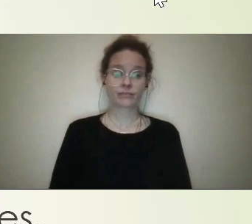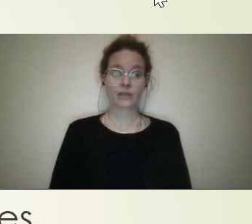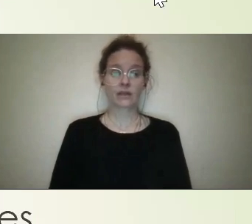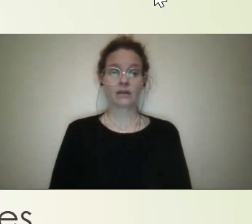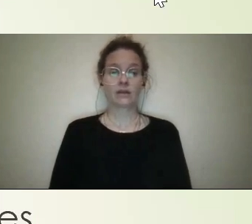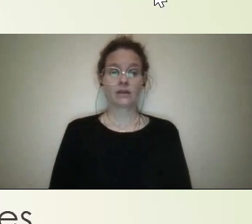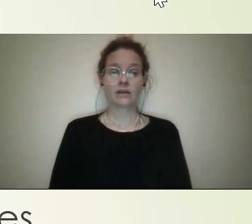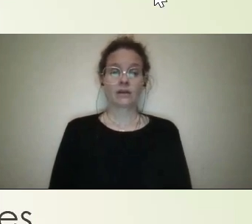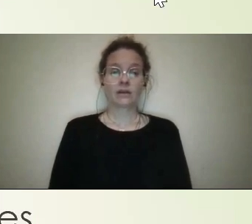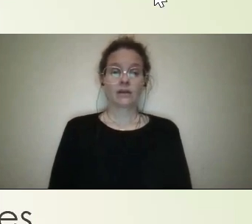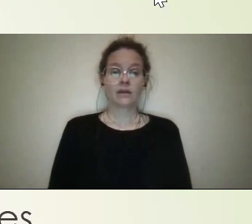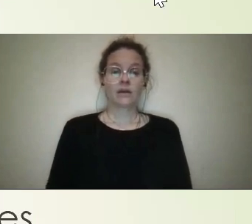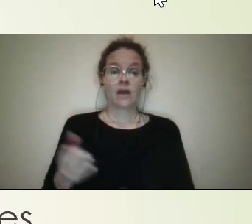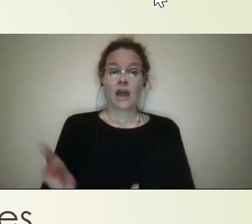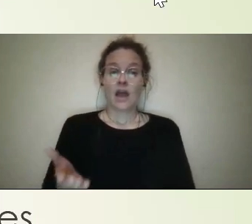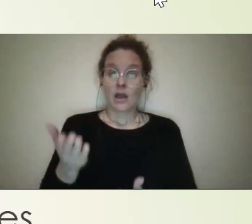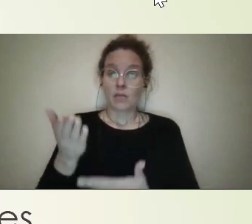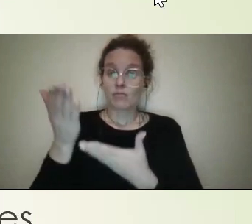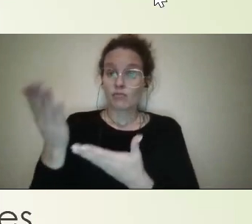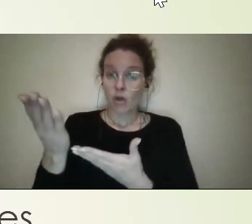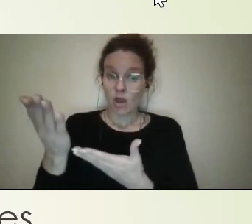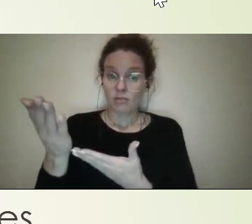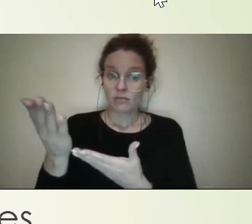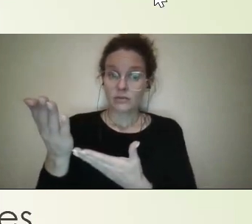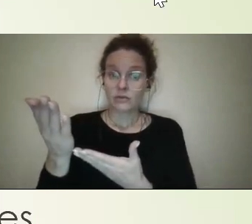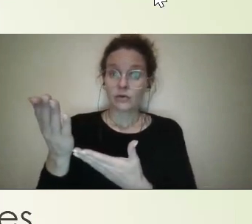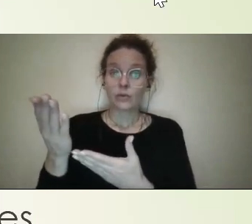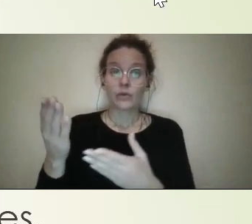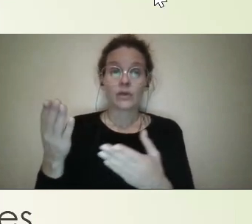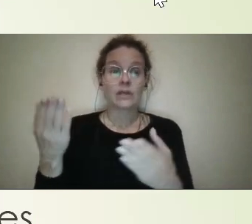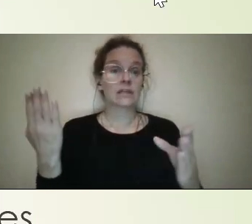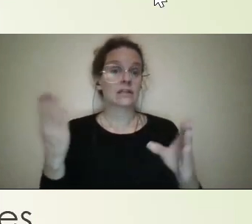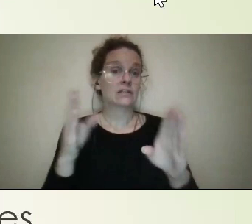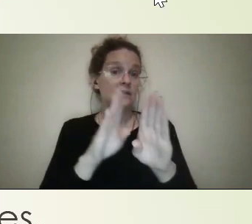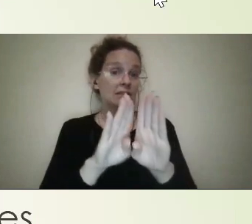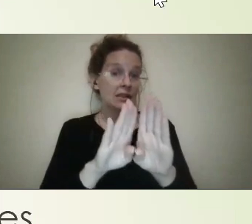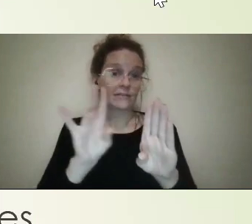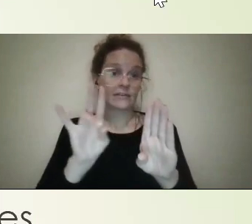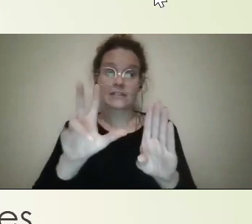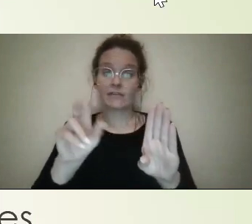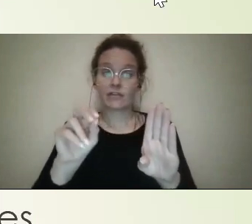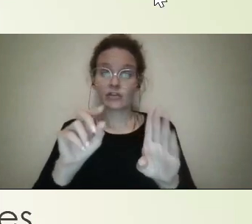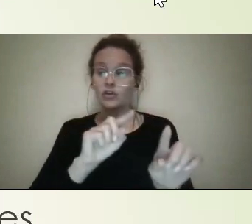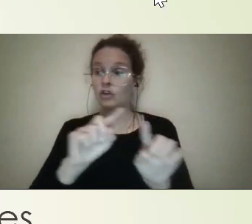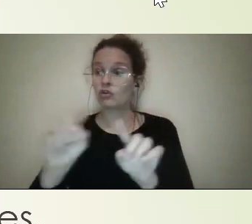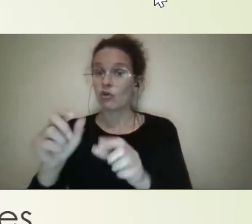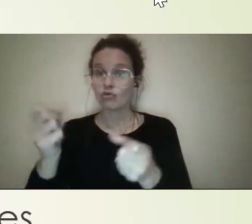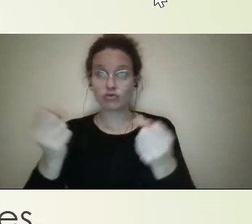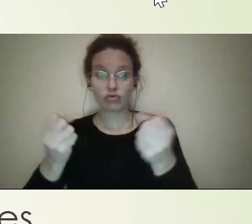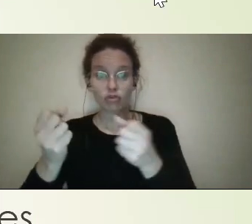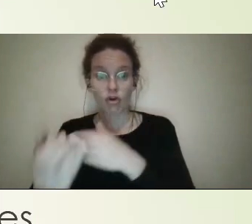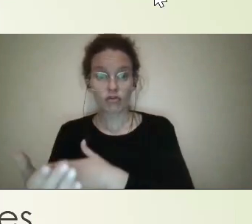happen when we meet at the door at 7:30. We got to transition into the car in the morning and